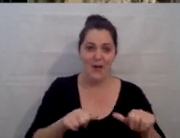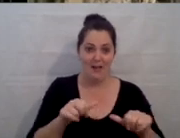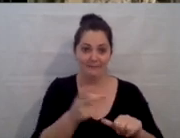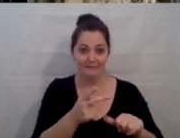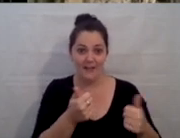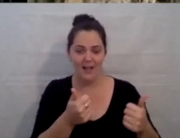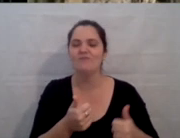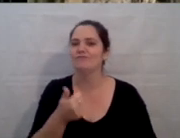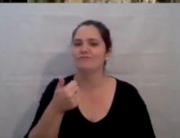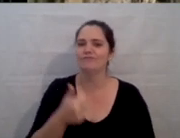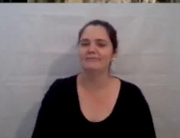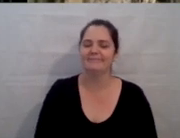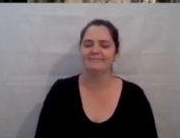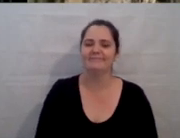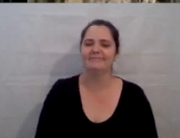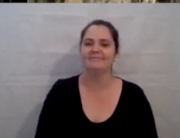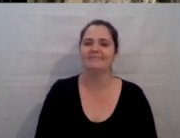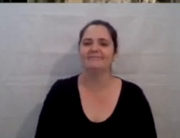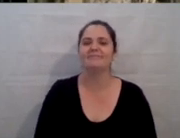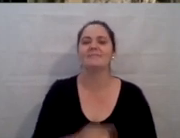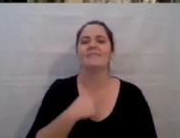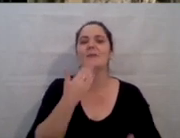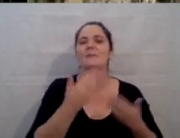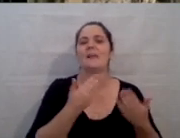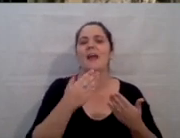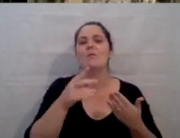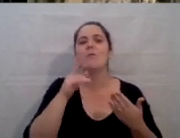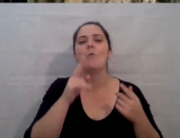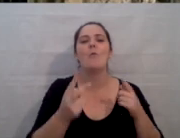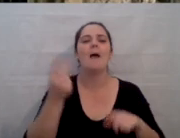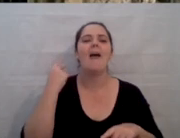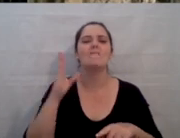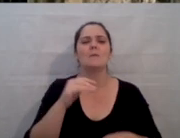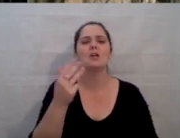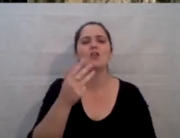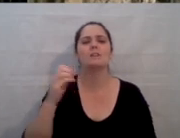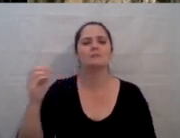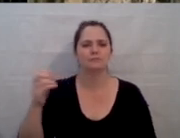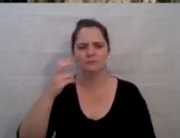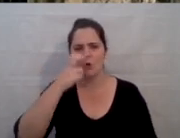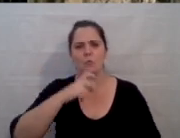I said to Atticus and Rachel, when you look at images of 19th century life drawing studios there was always a bottle of